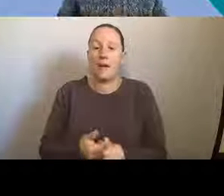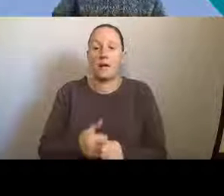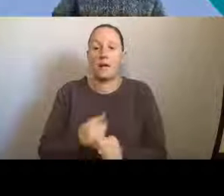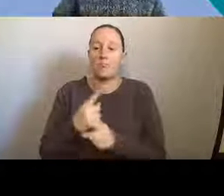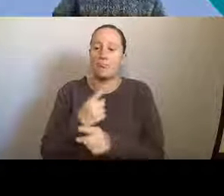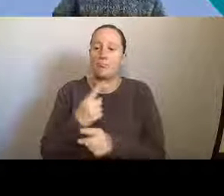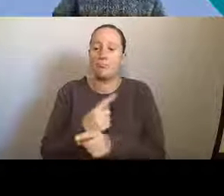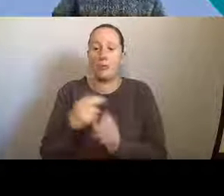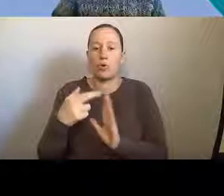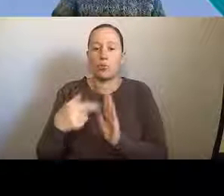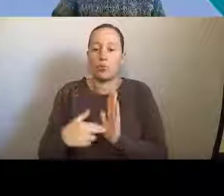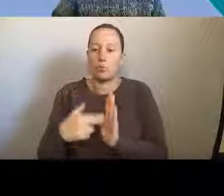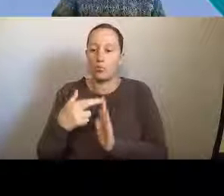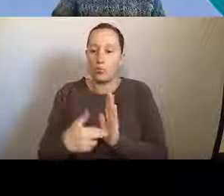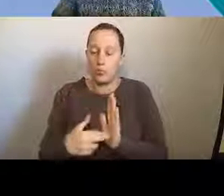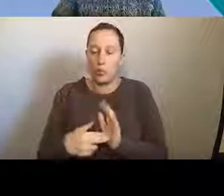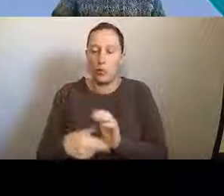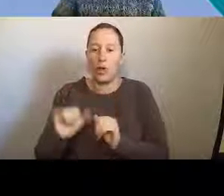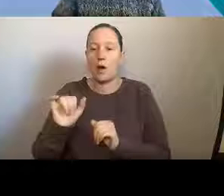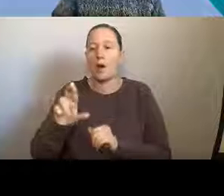for IRB review and informed consent, et cetera.